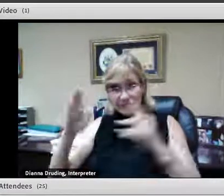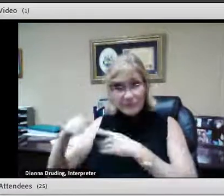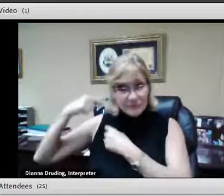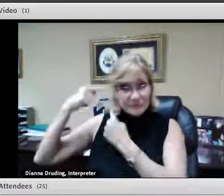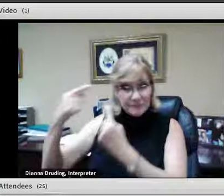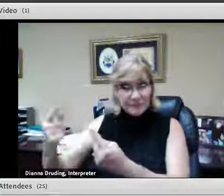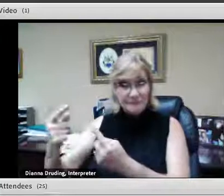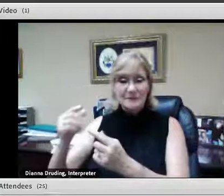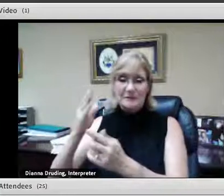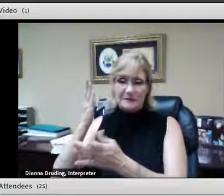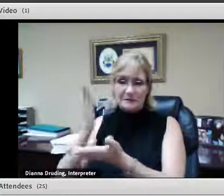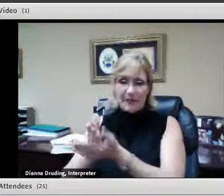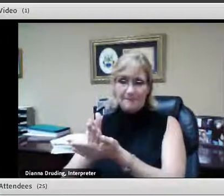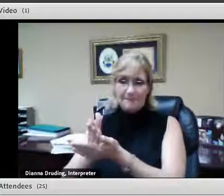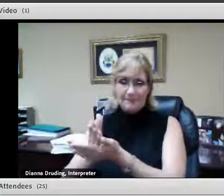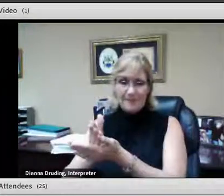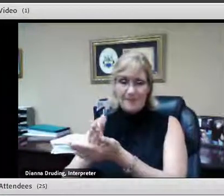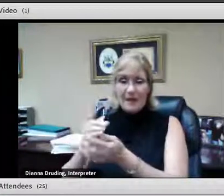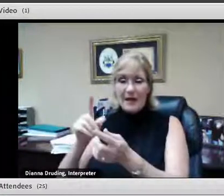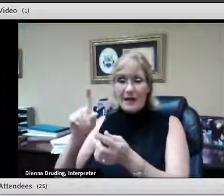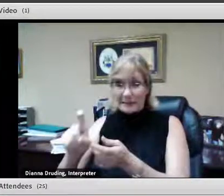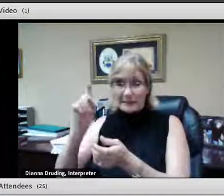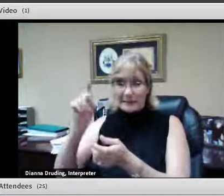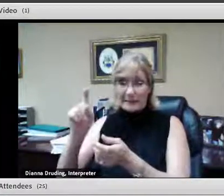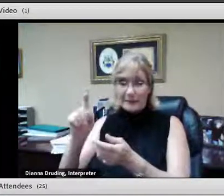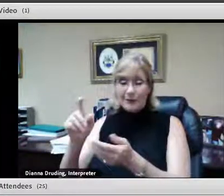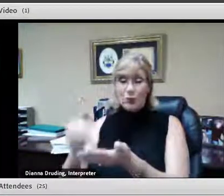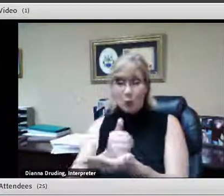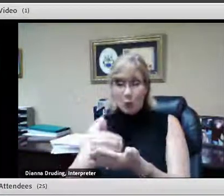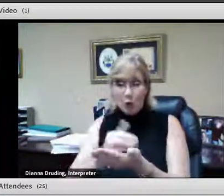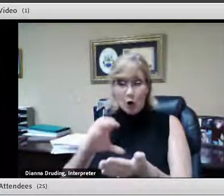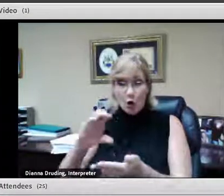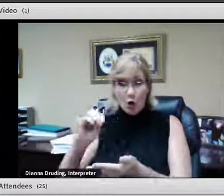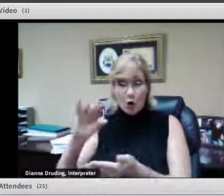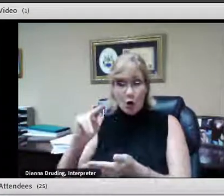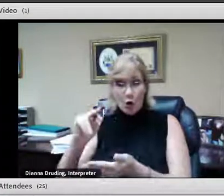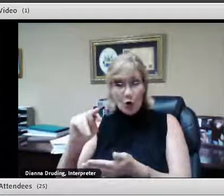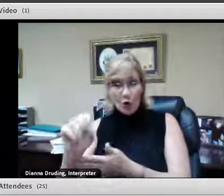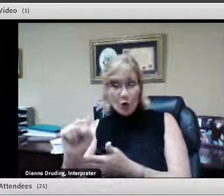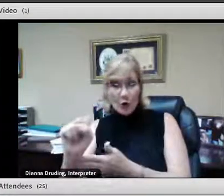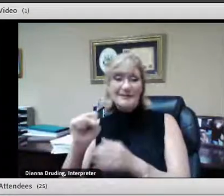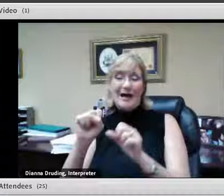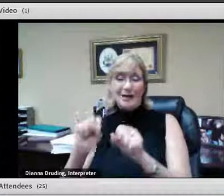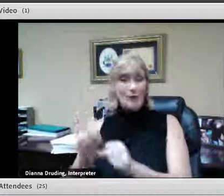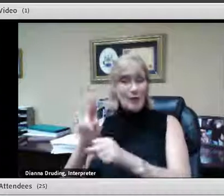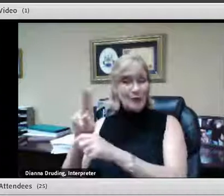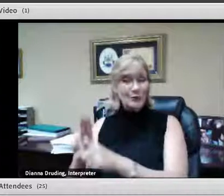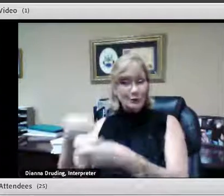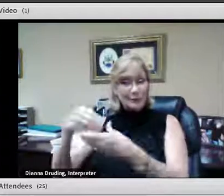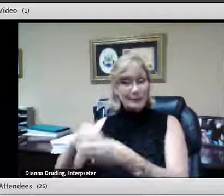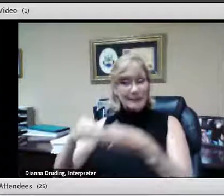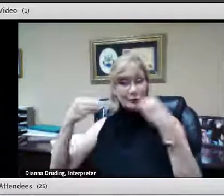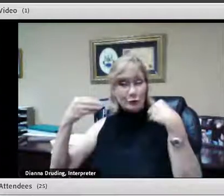Now, each time you click on it, you would earn coins, which could be used in your shop to upgrade it.